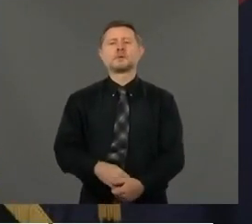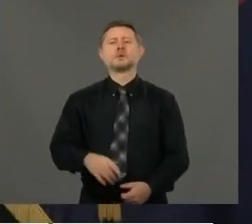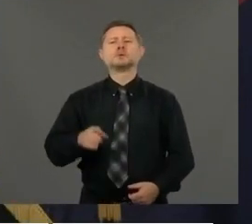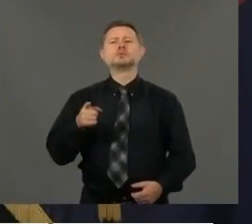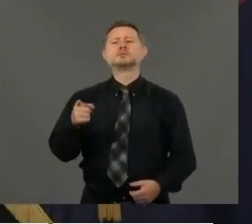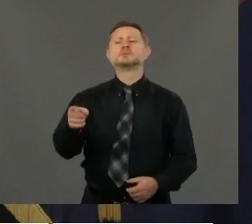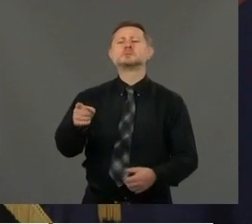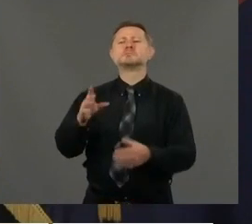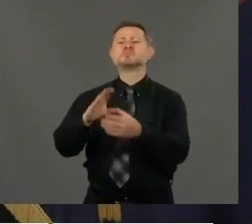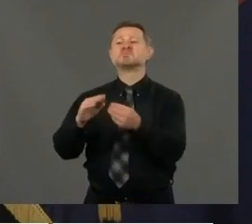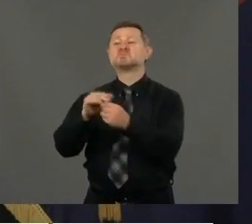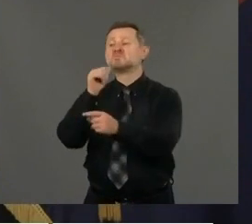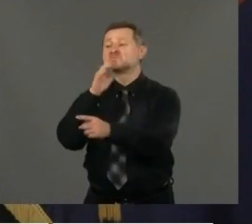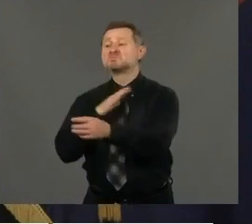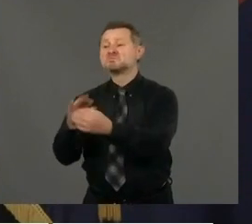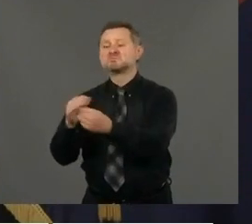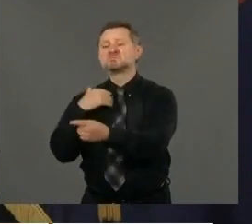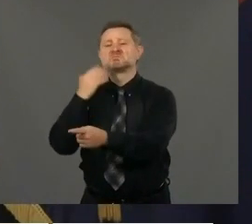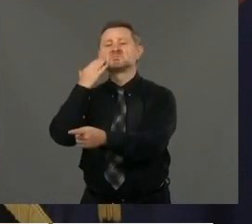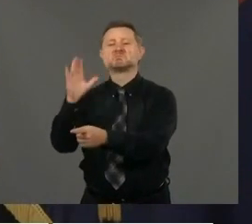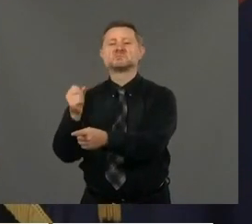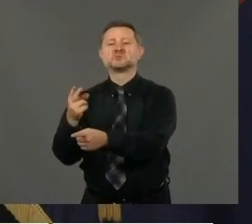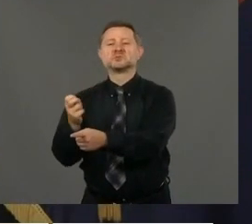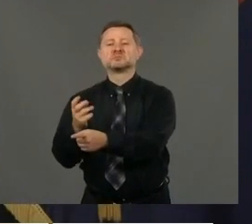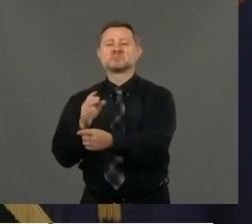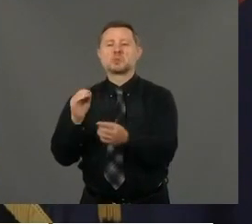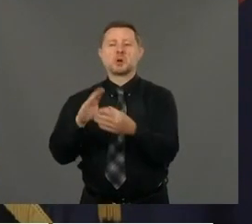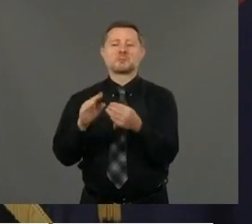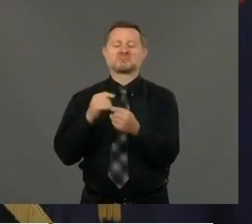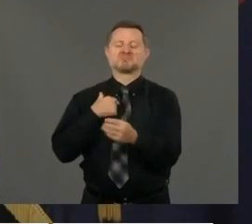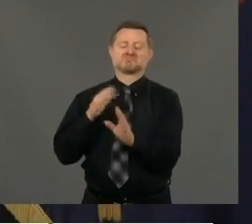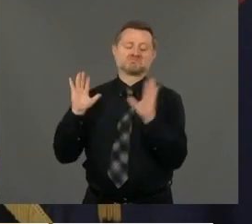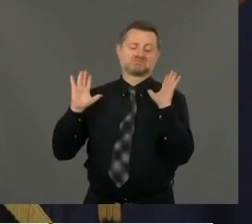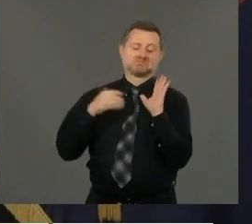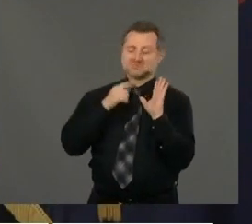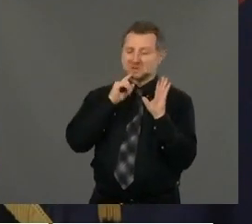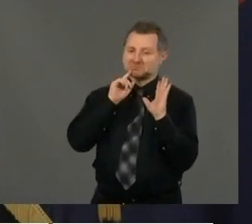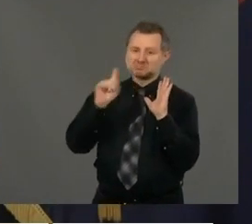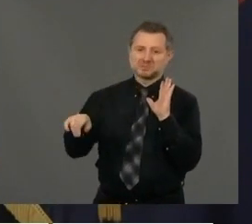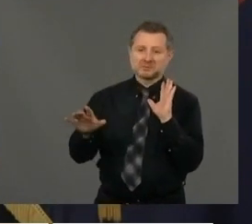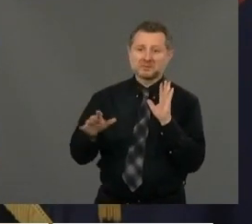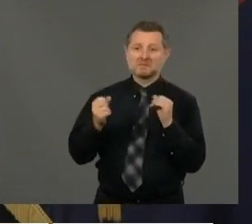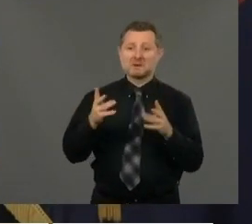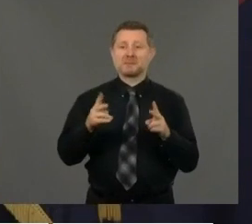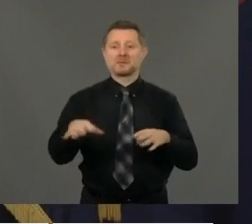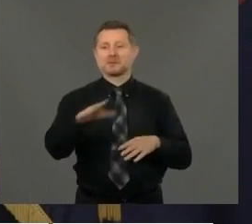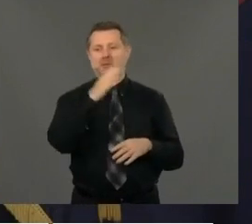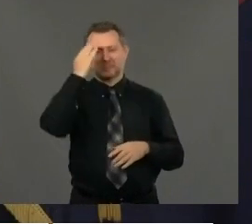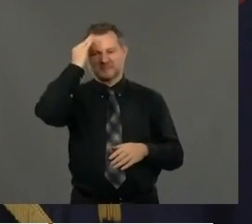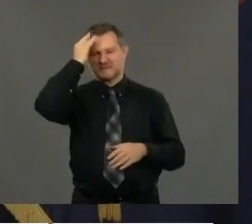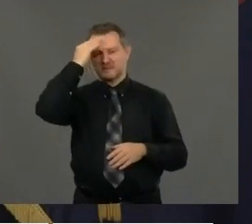WELL LOOK. AN INCORRECT, I DON'T KNOW WHAT